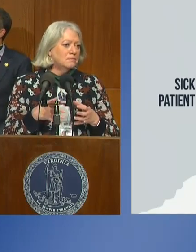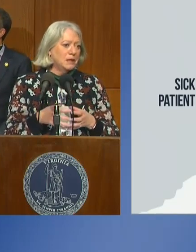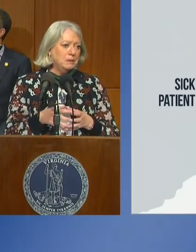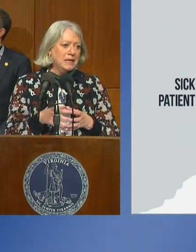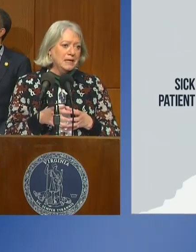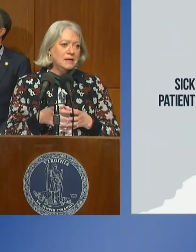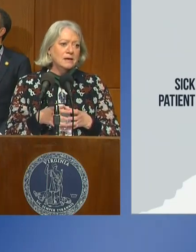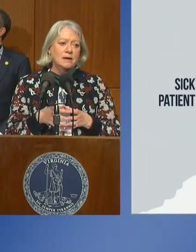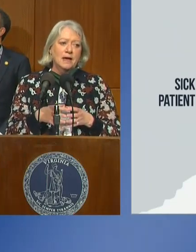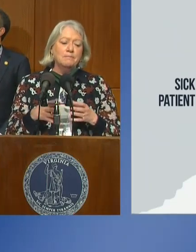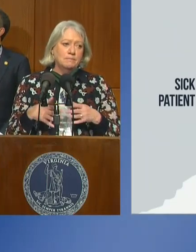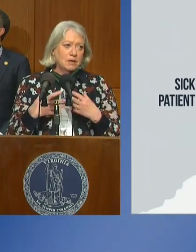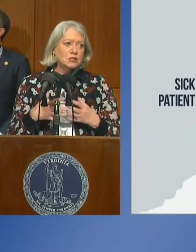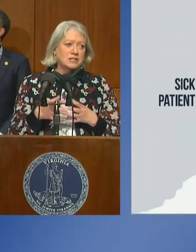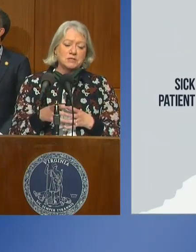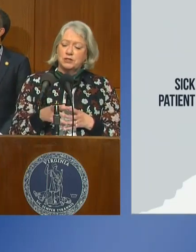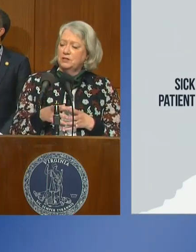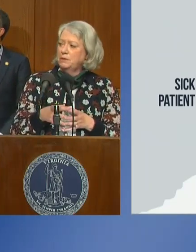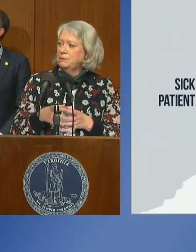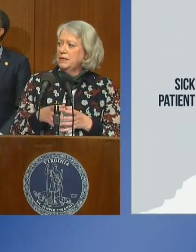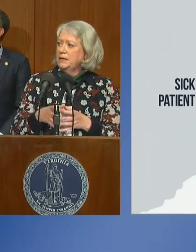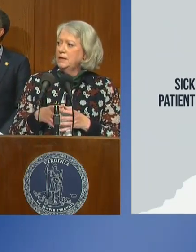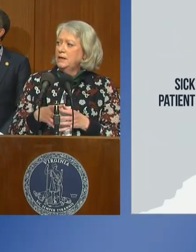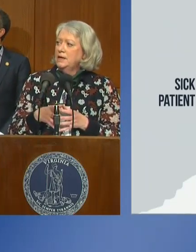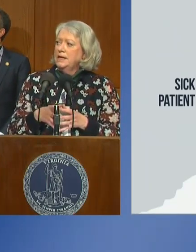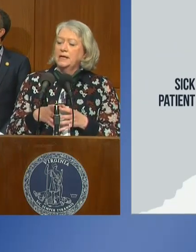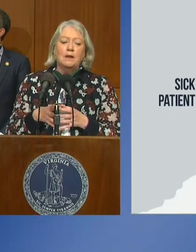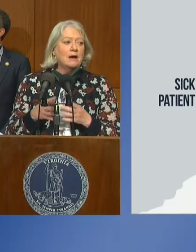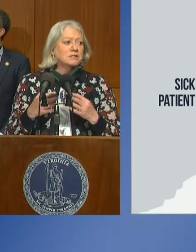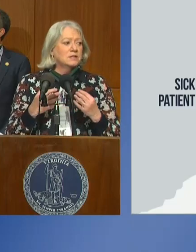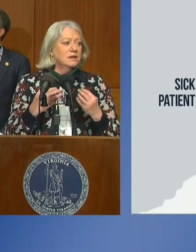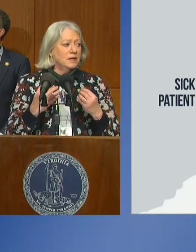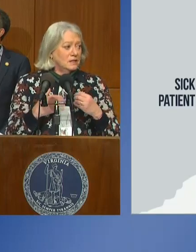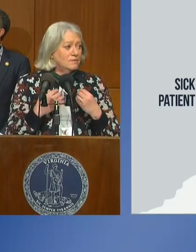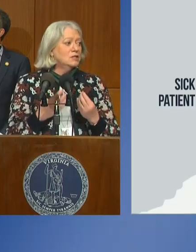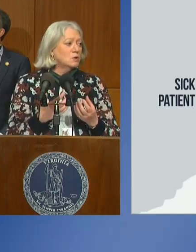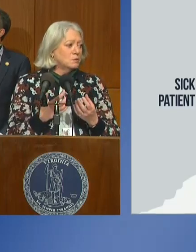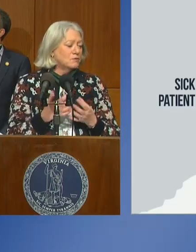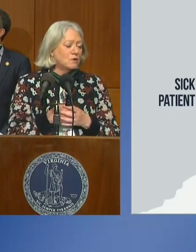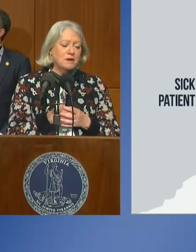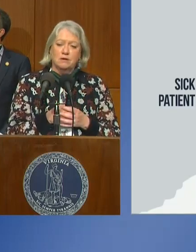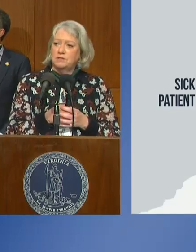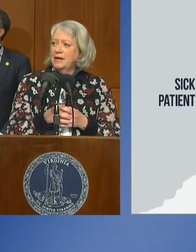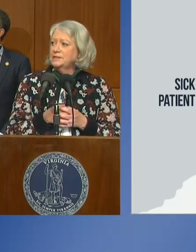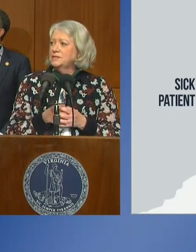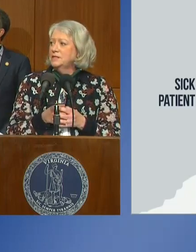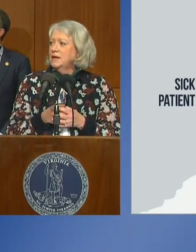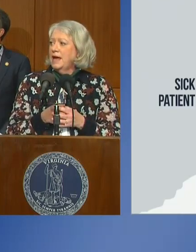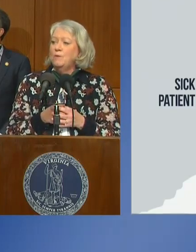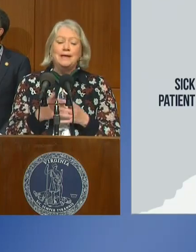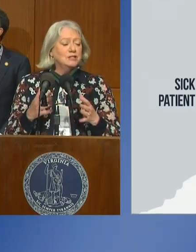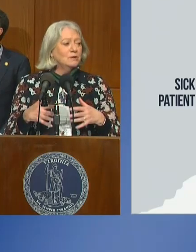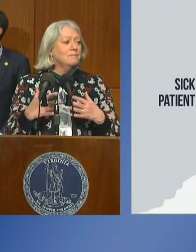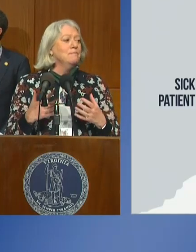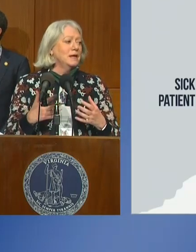PUT THAT NOW TWELVE IN YOUR NOSE PUT IT INTO THE TO. YOU THE ROOM THAT I GO BACK IN AND I COLLECT AT SPORTS. THE